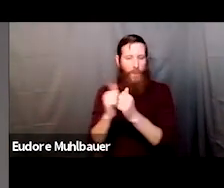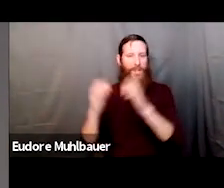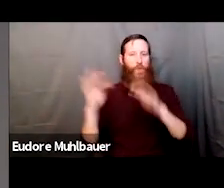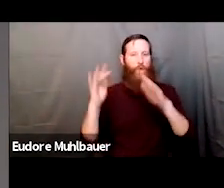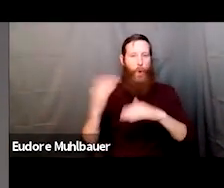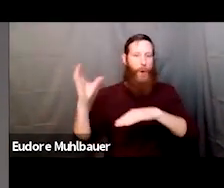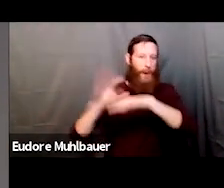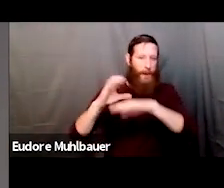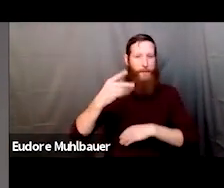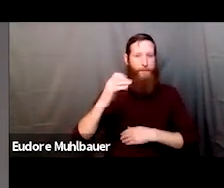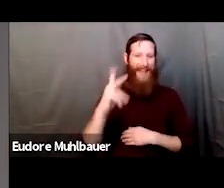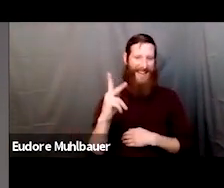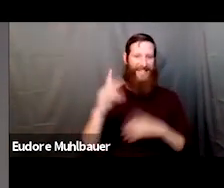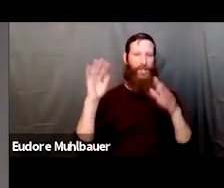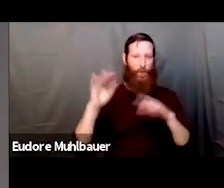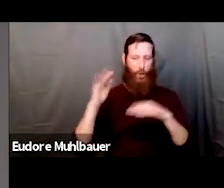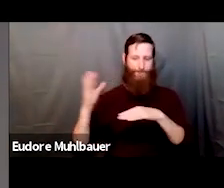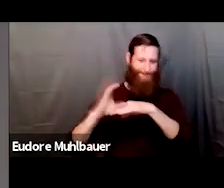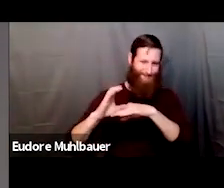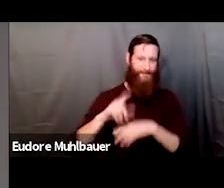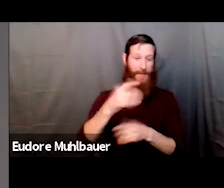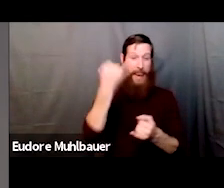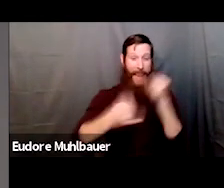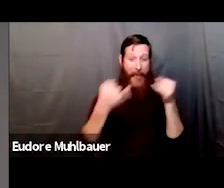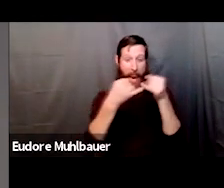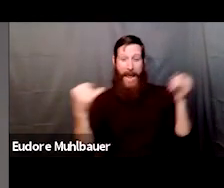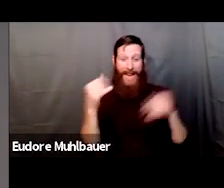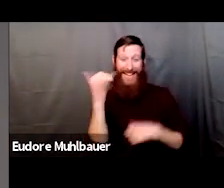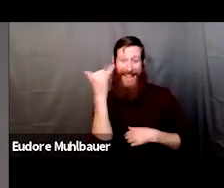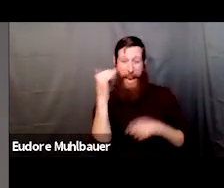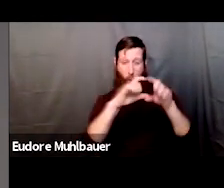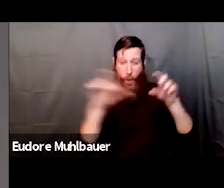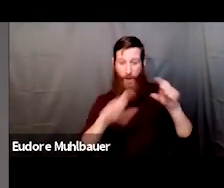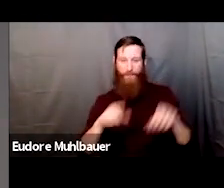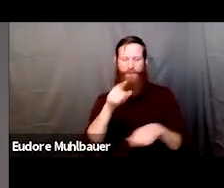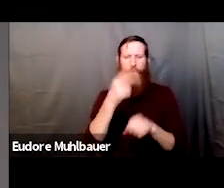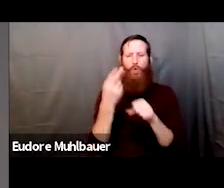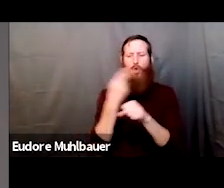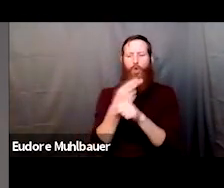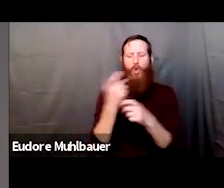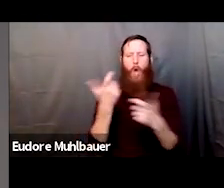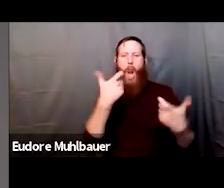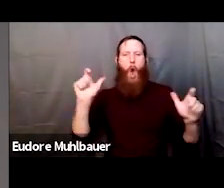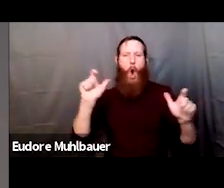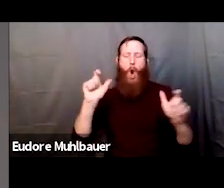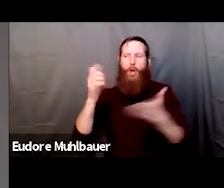I highlighted in yellow the last line that says, use large clues, such a cornices and drifts